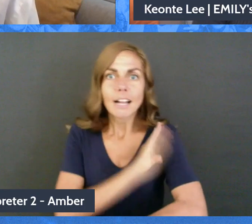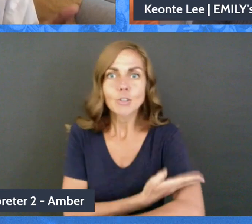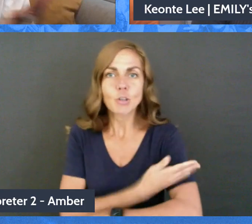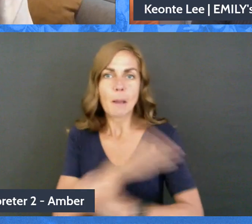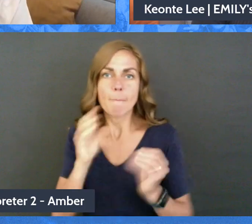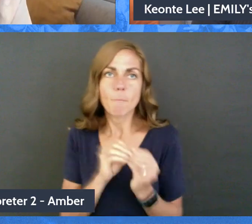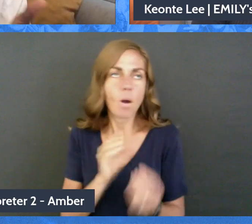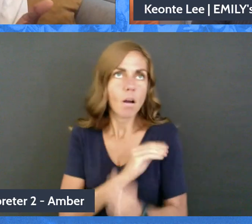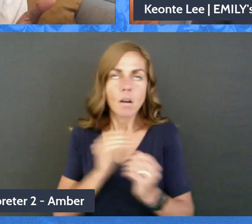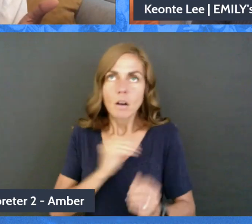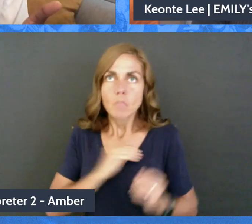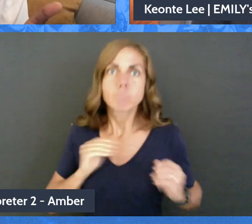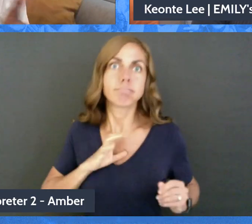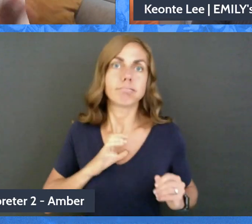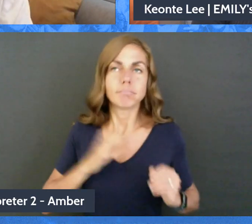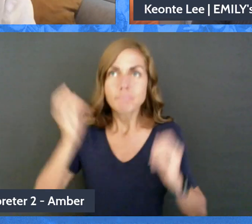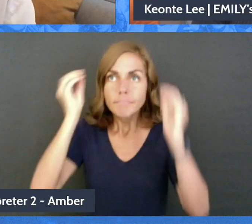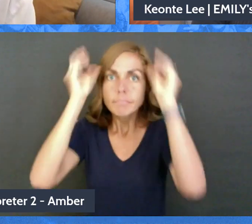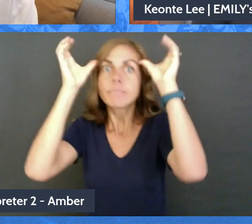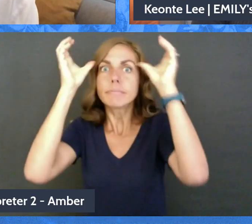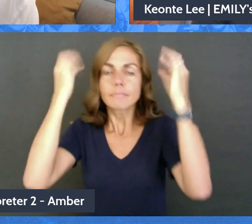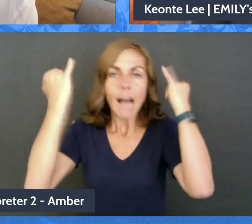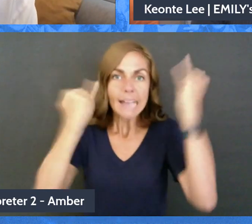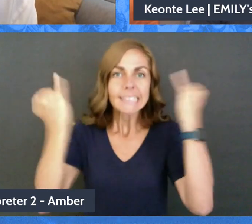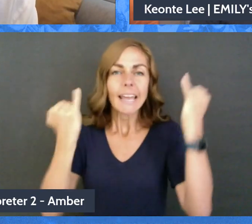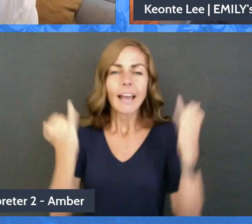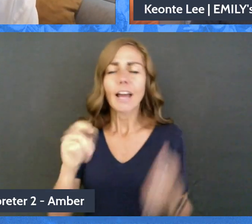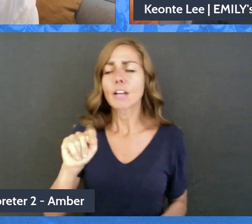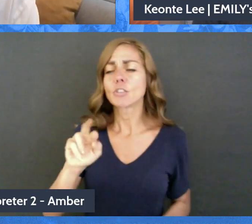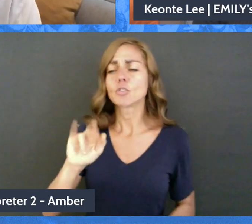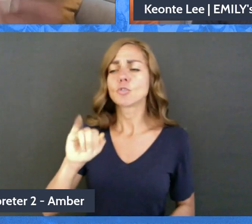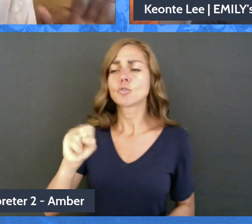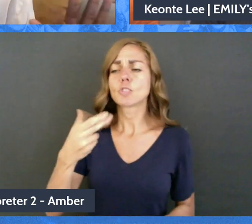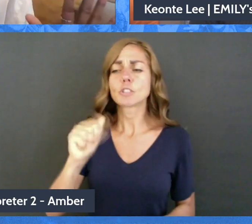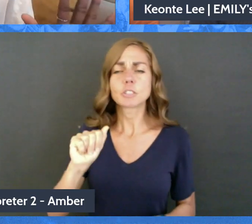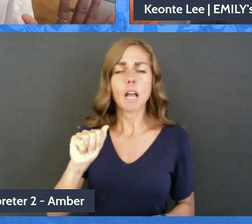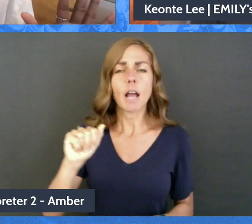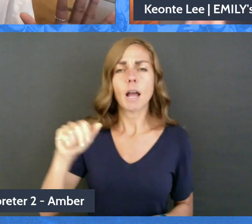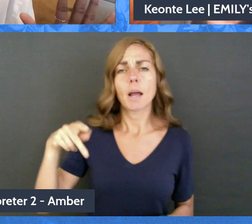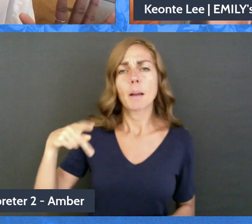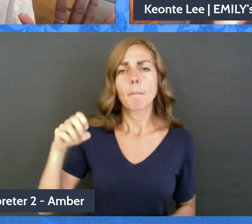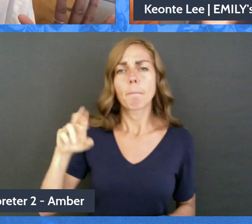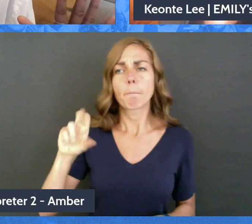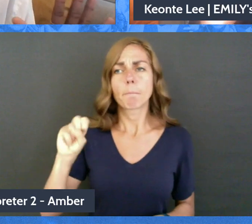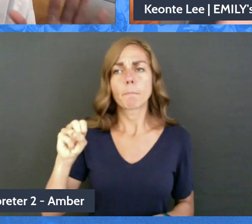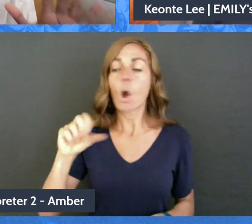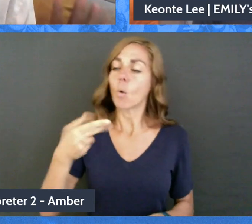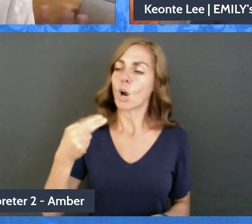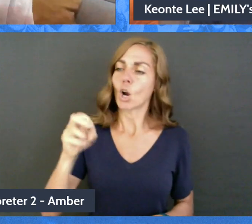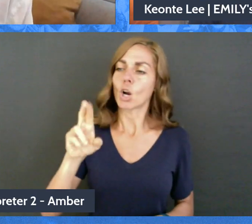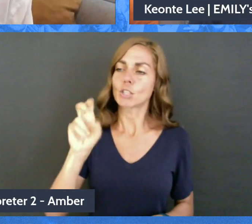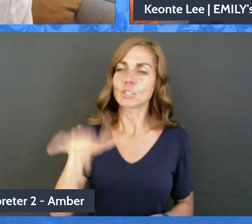there's this beautiful Tricia Hersey of the Nap Ministry. If you're not familiar with Tricia Hersey's work I may bear with you.